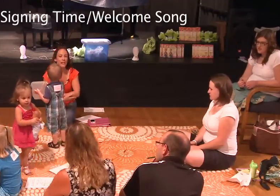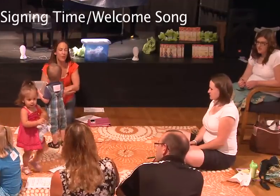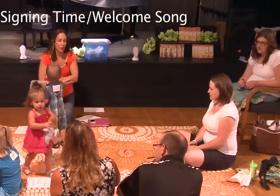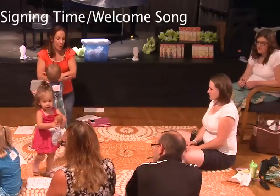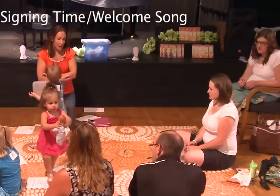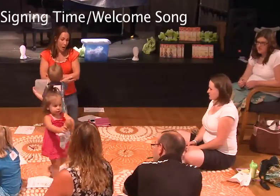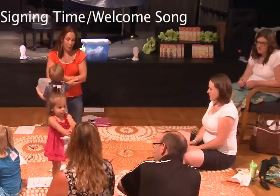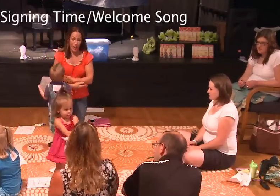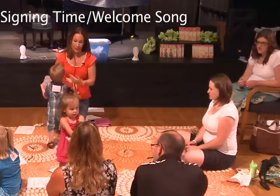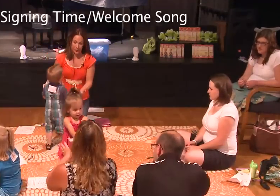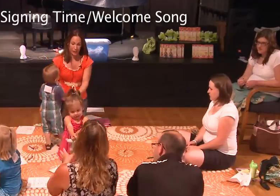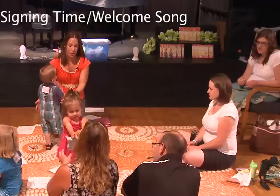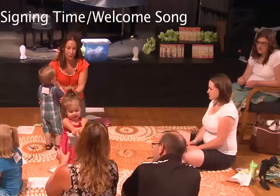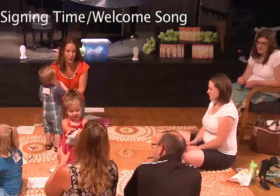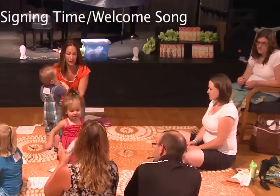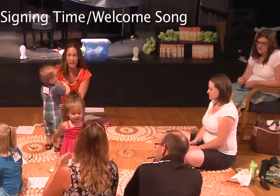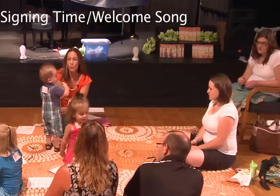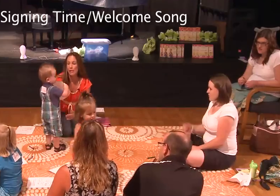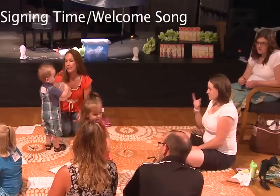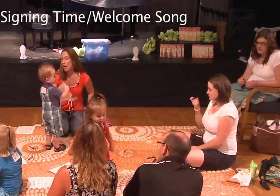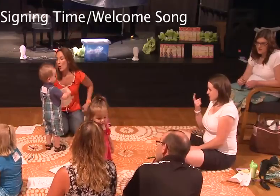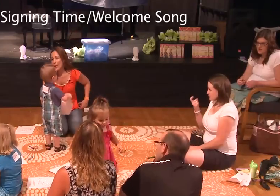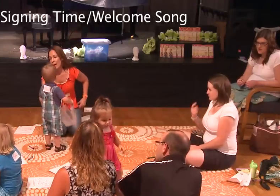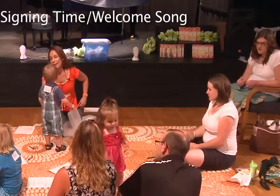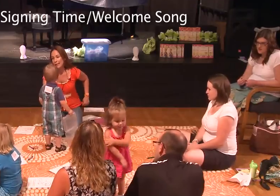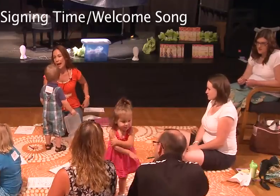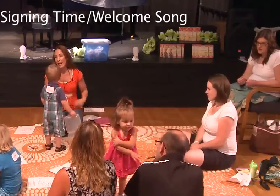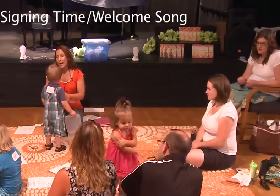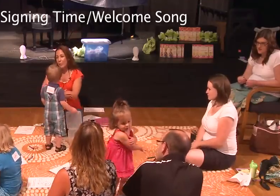Now some of you guys aren't babies. So for the little ones we might say,